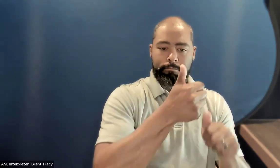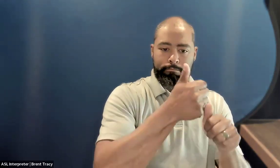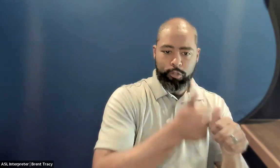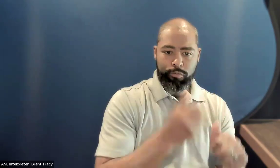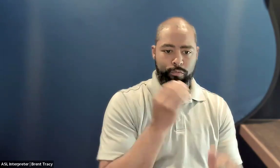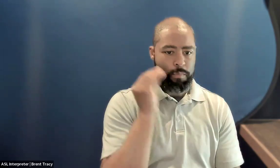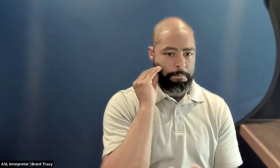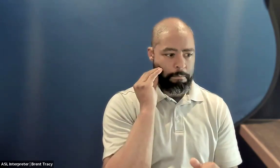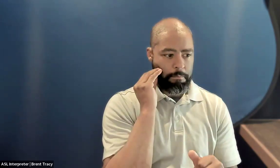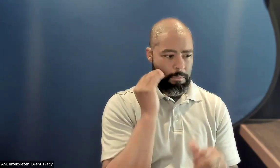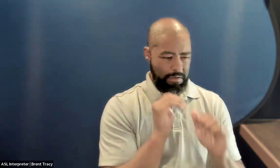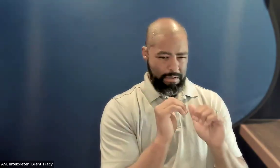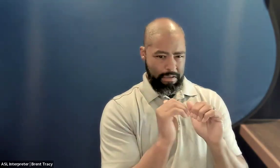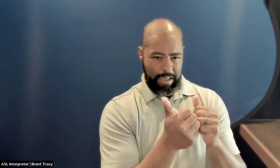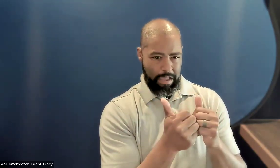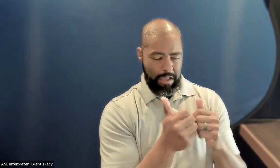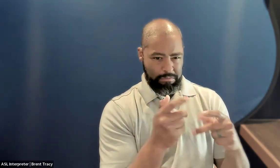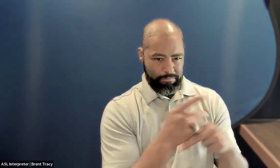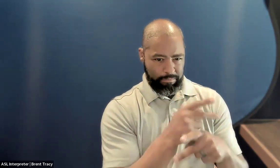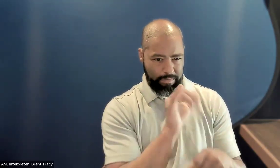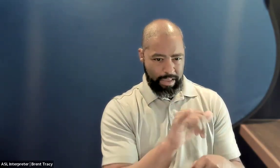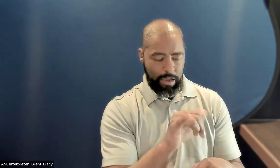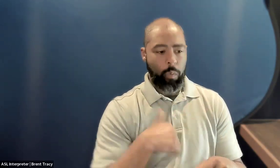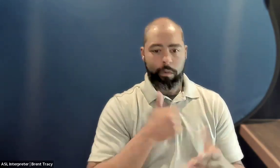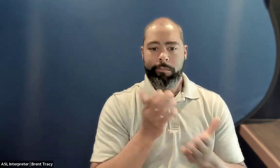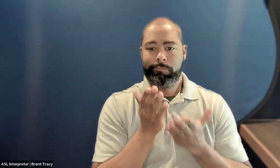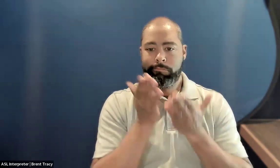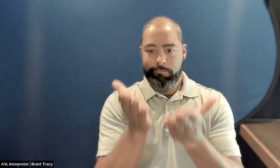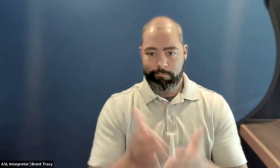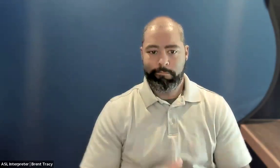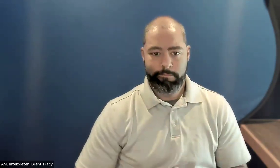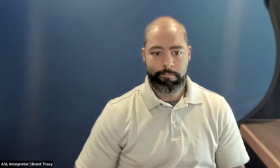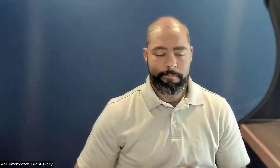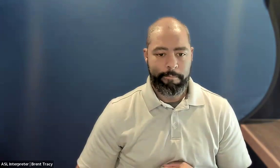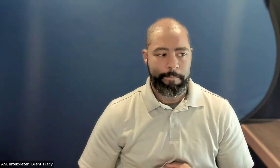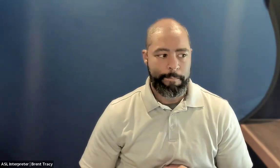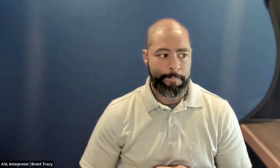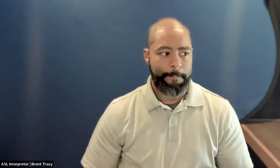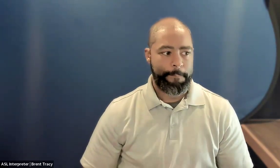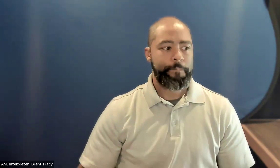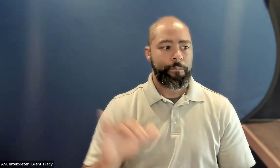future changes to environmental justice protocols which address air emissions impacts from traffic.